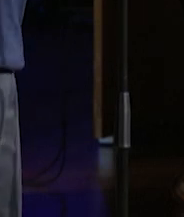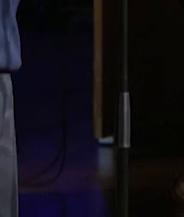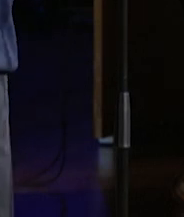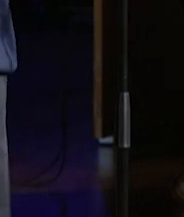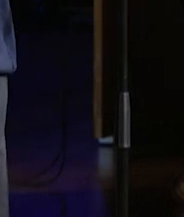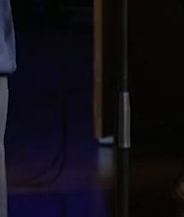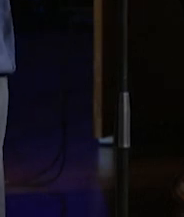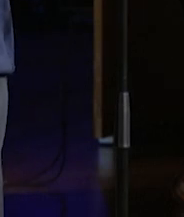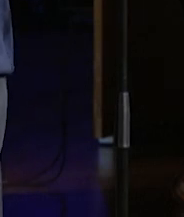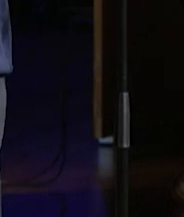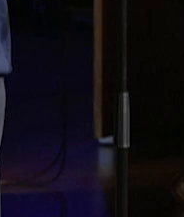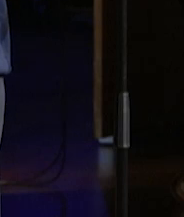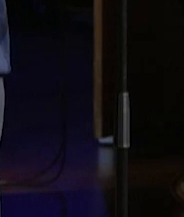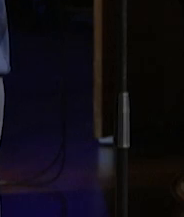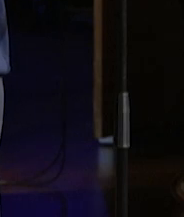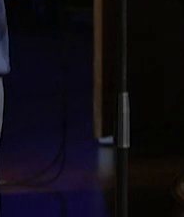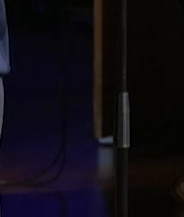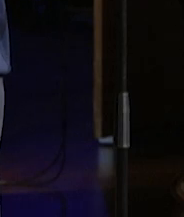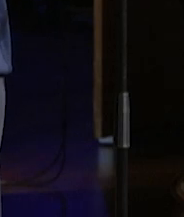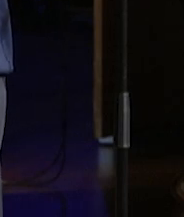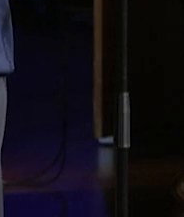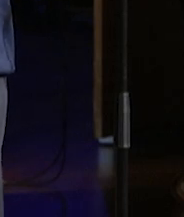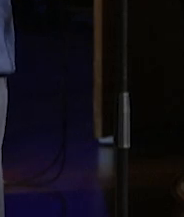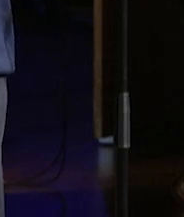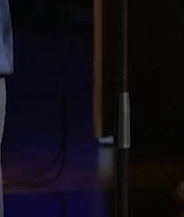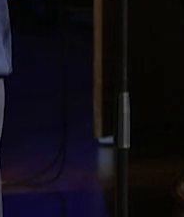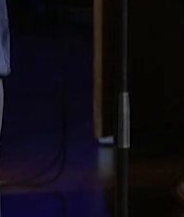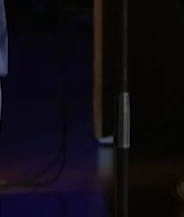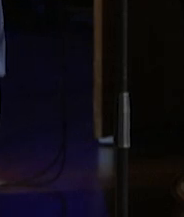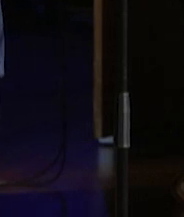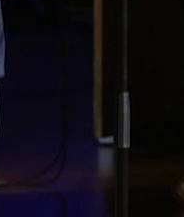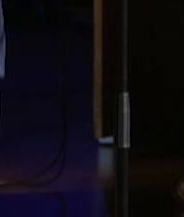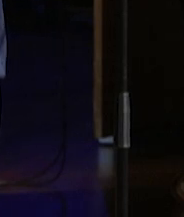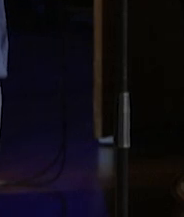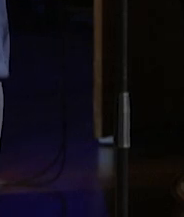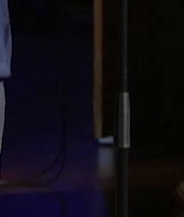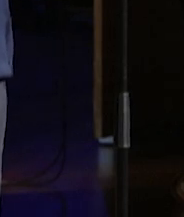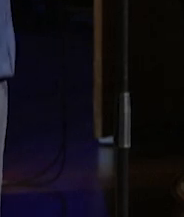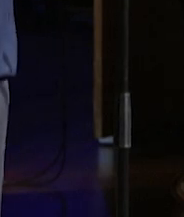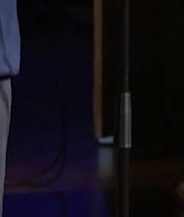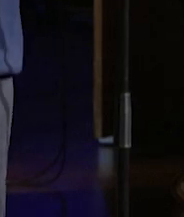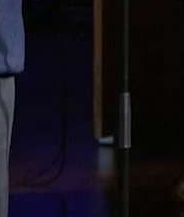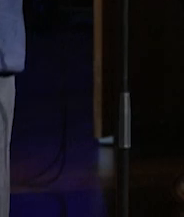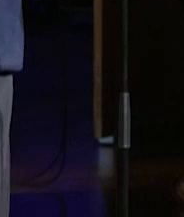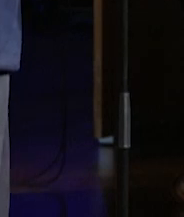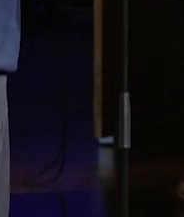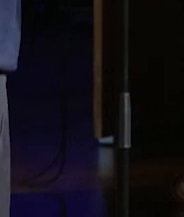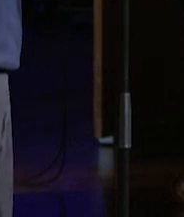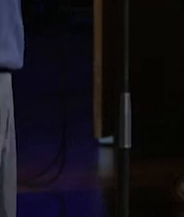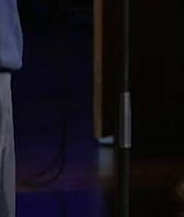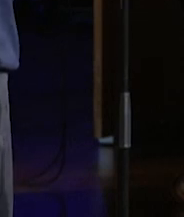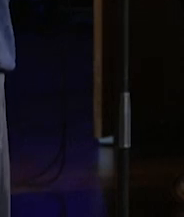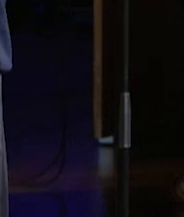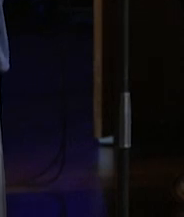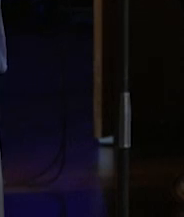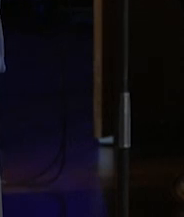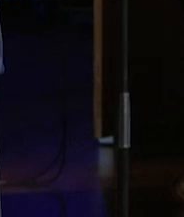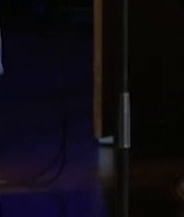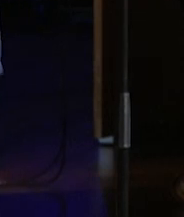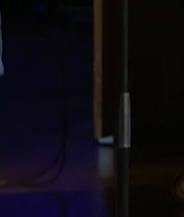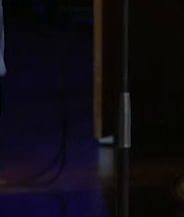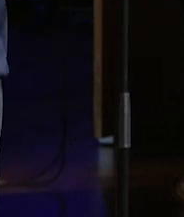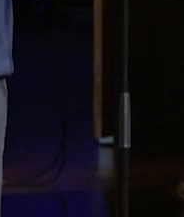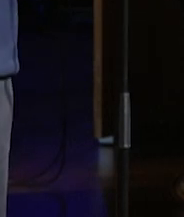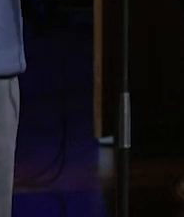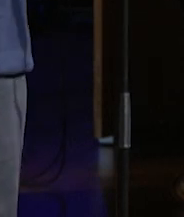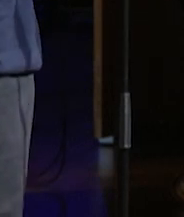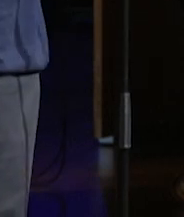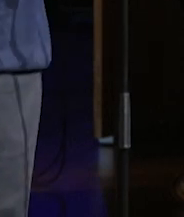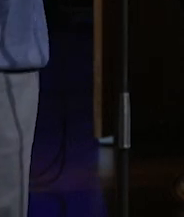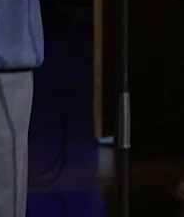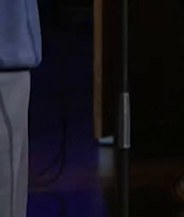#Blind to other but I still can't stay undercover.#